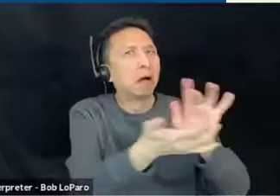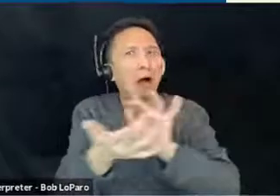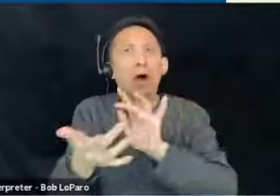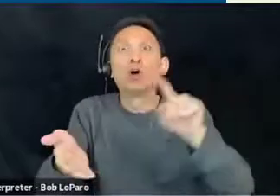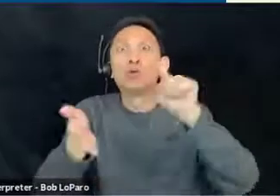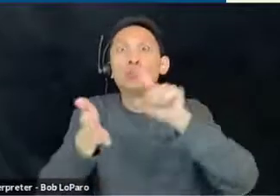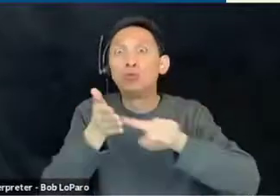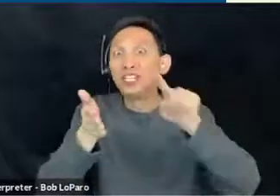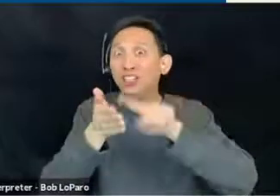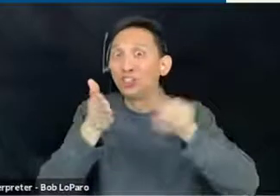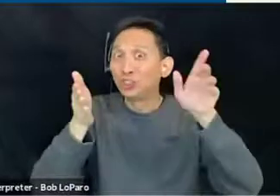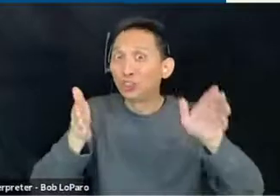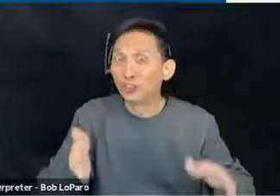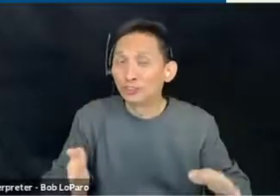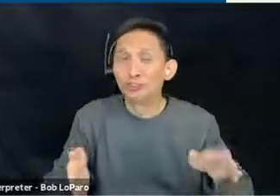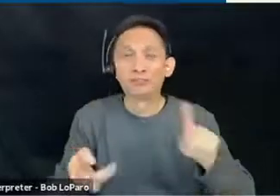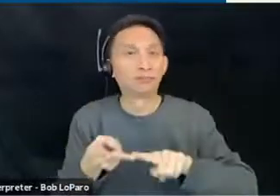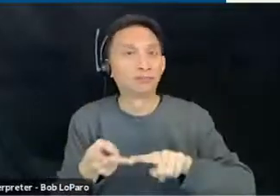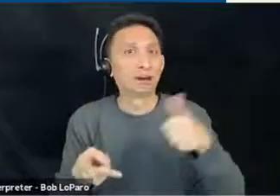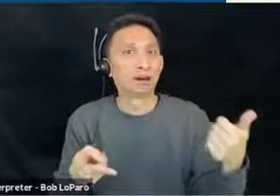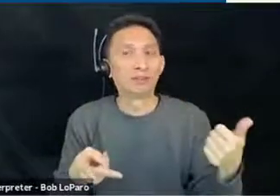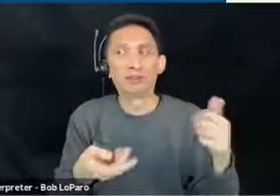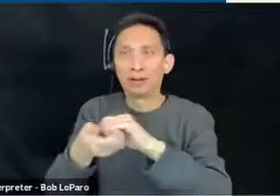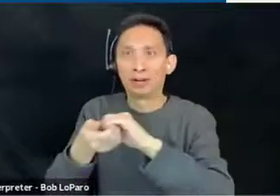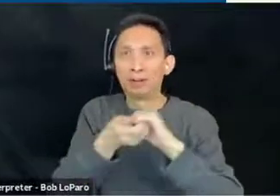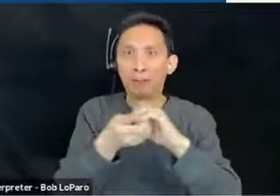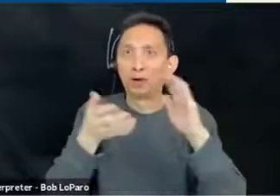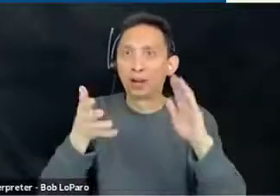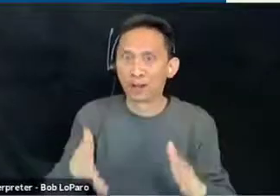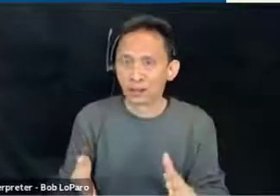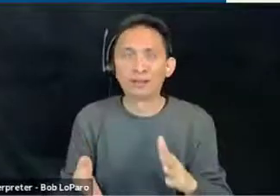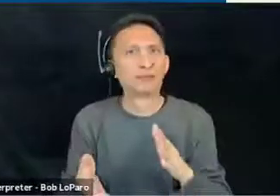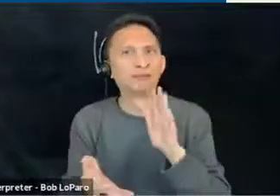and collaborators at various academic